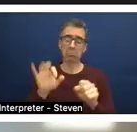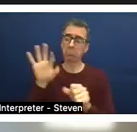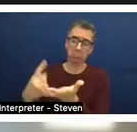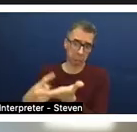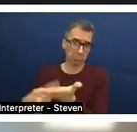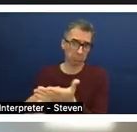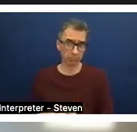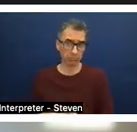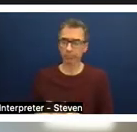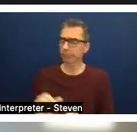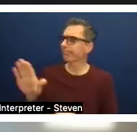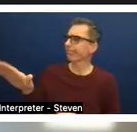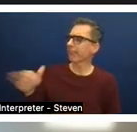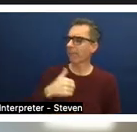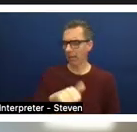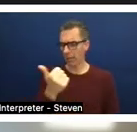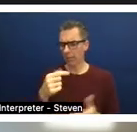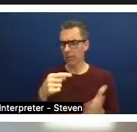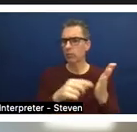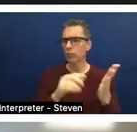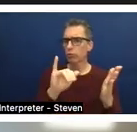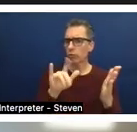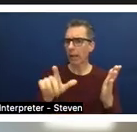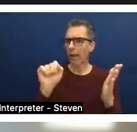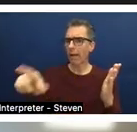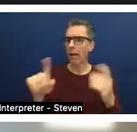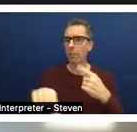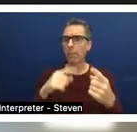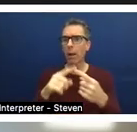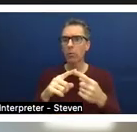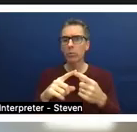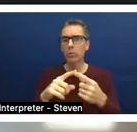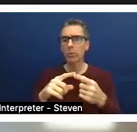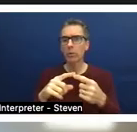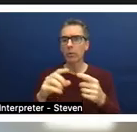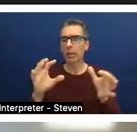And then we also have a question from Jill about connection. "Are you also thinking about how Colfax BRT